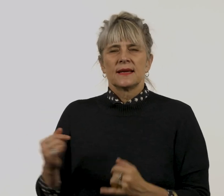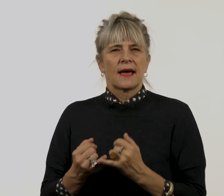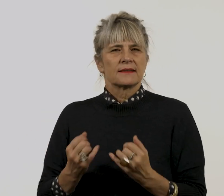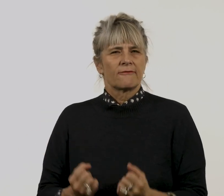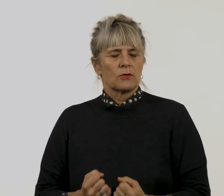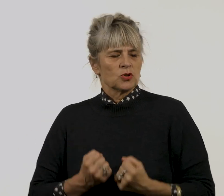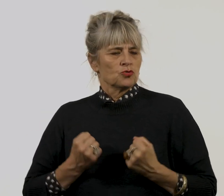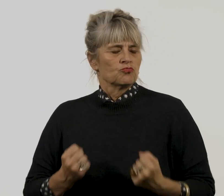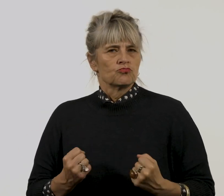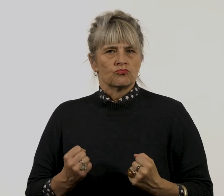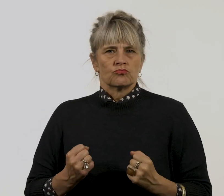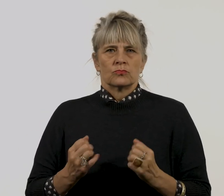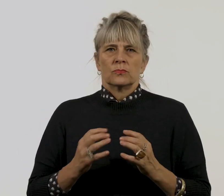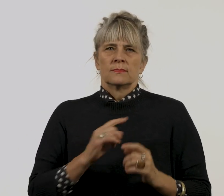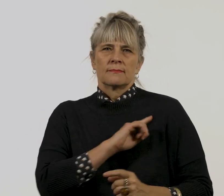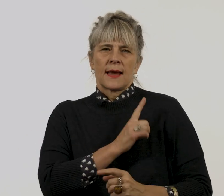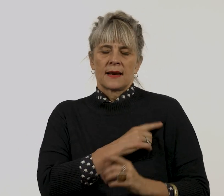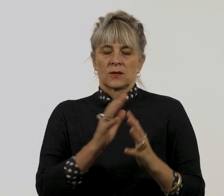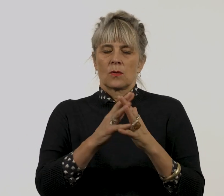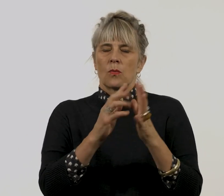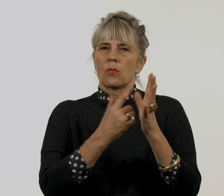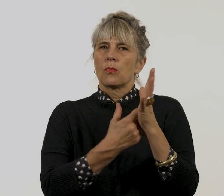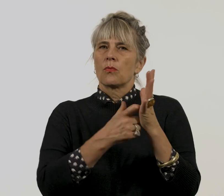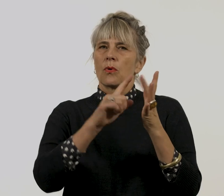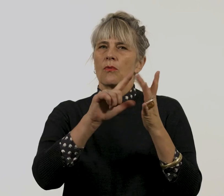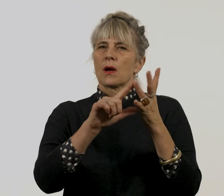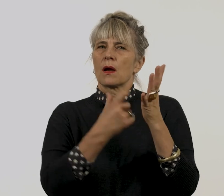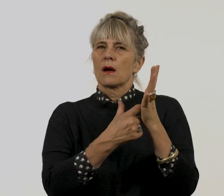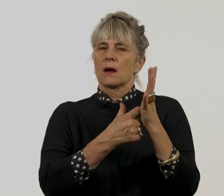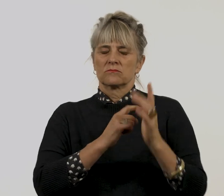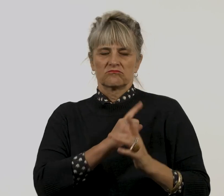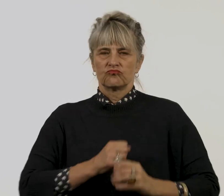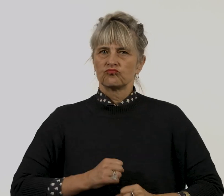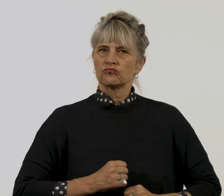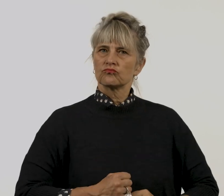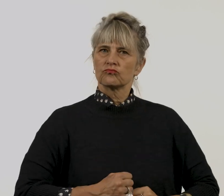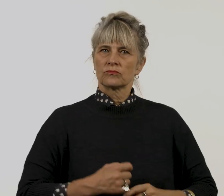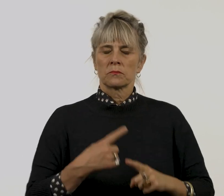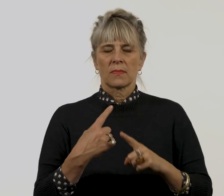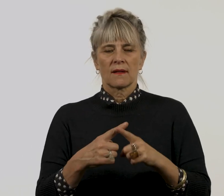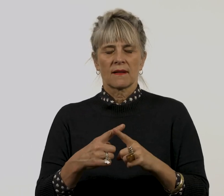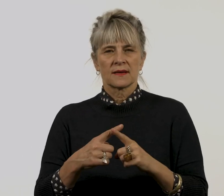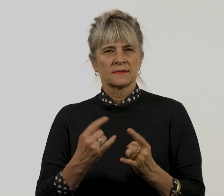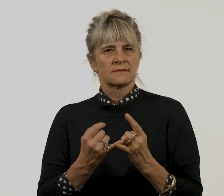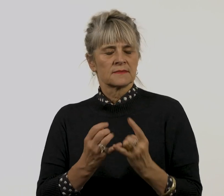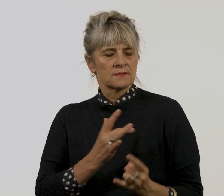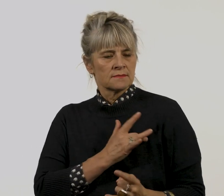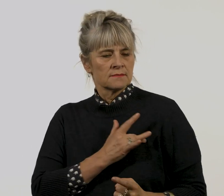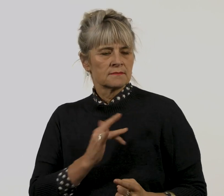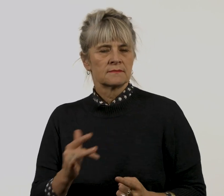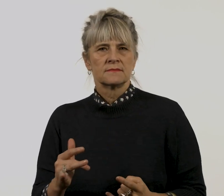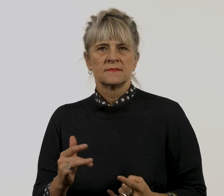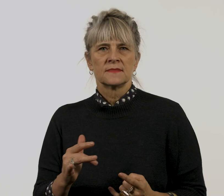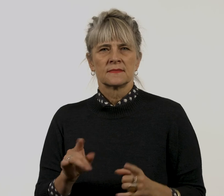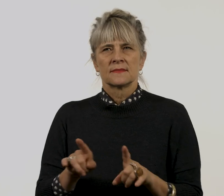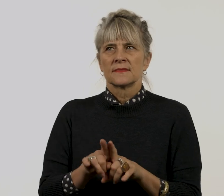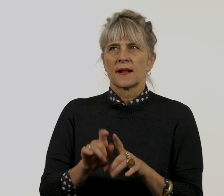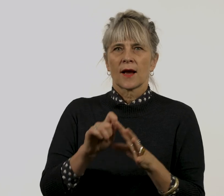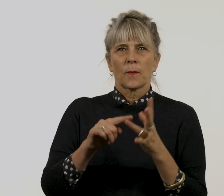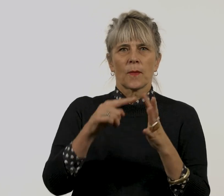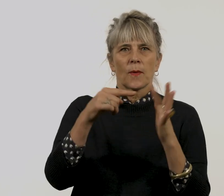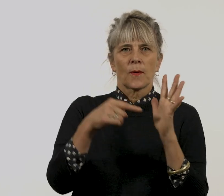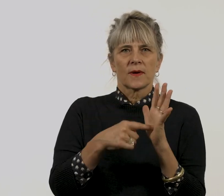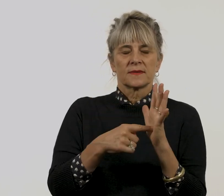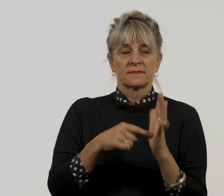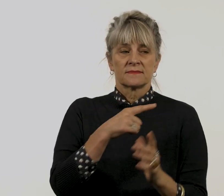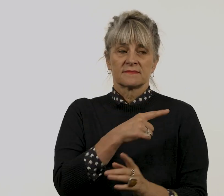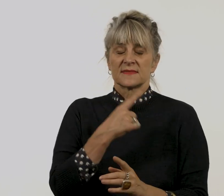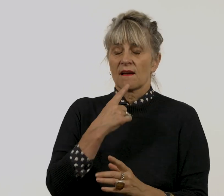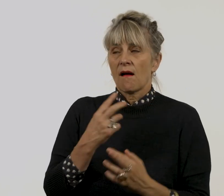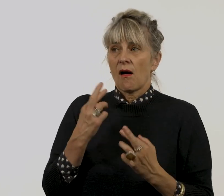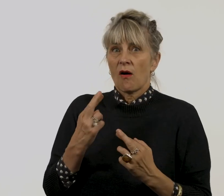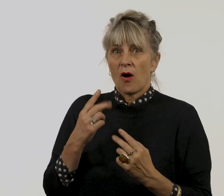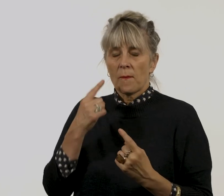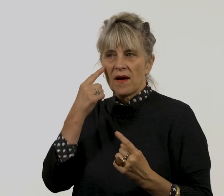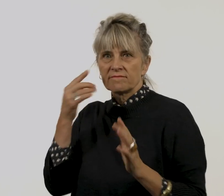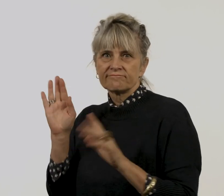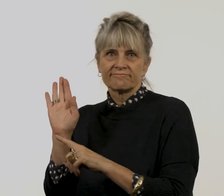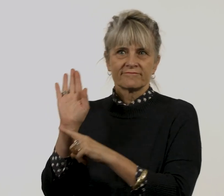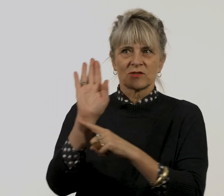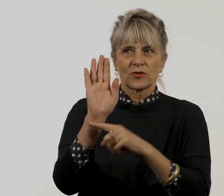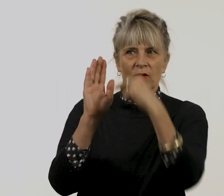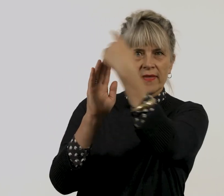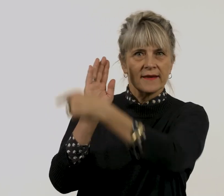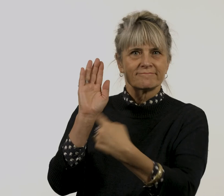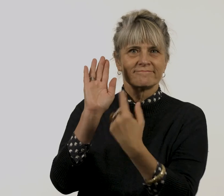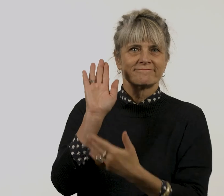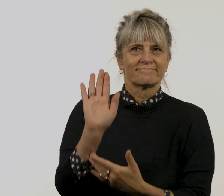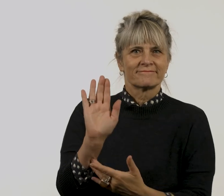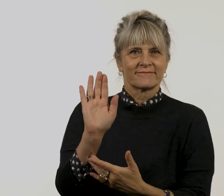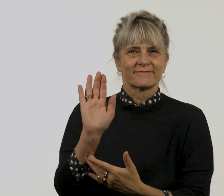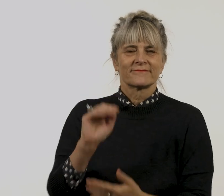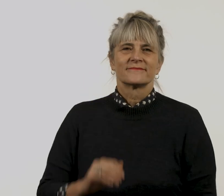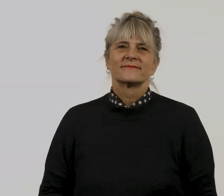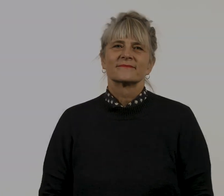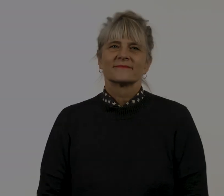‘Eric has a fierce warrior energy and the sensitivity of a poet. I hope I’ve captured that.’